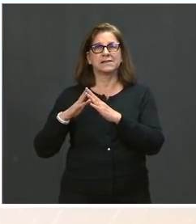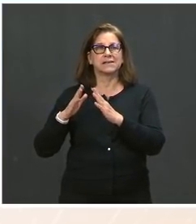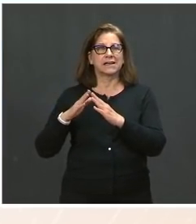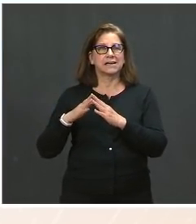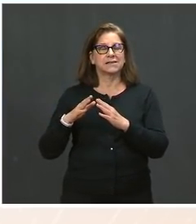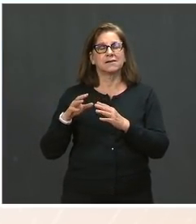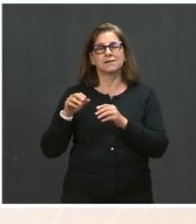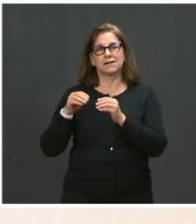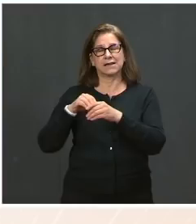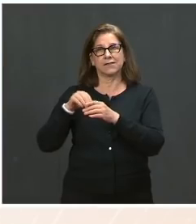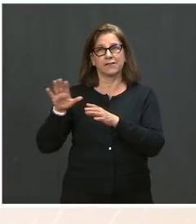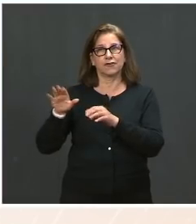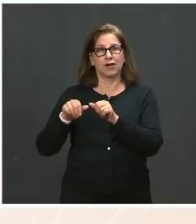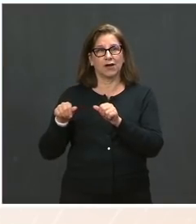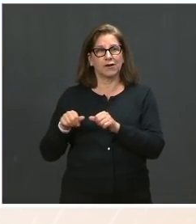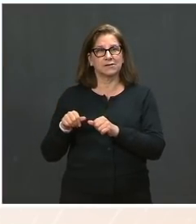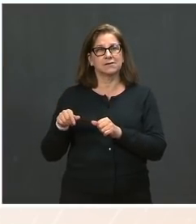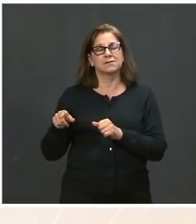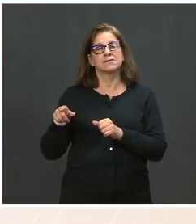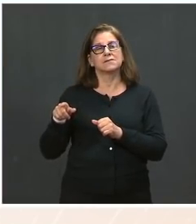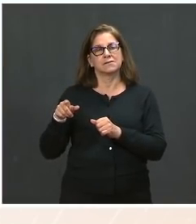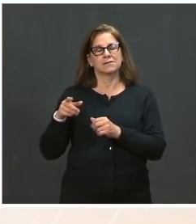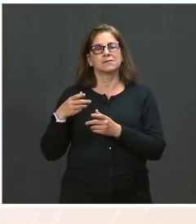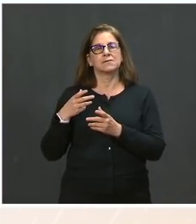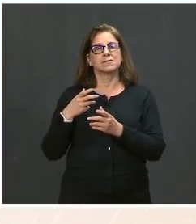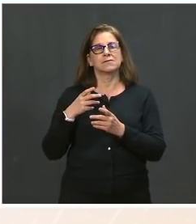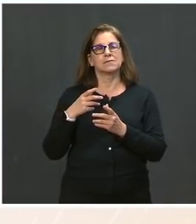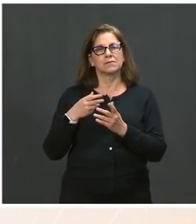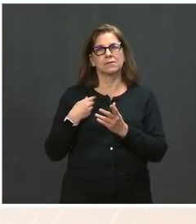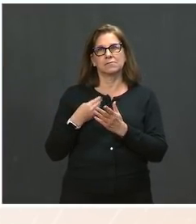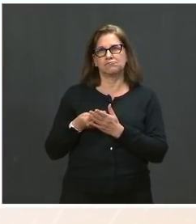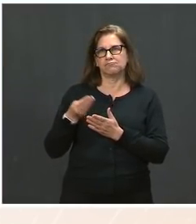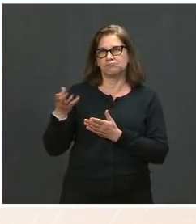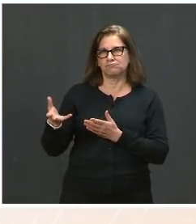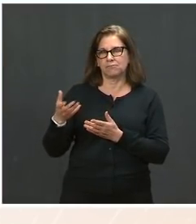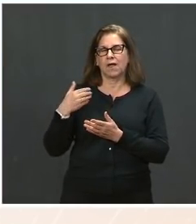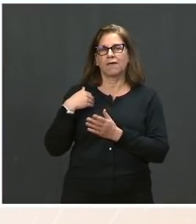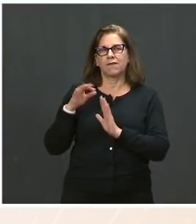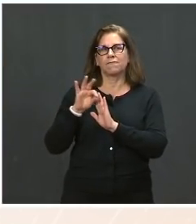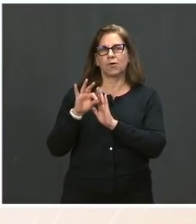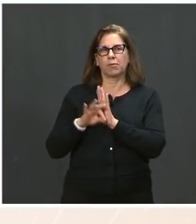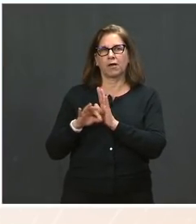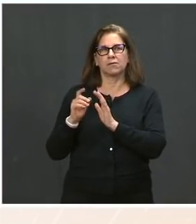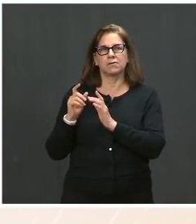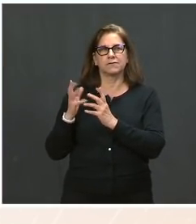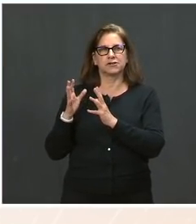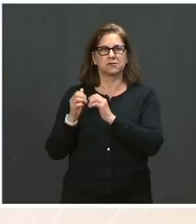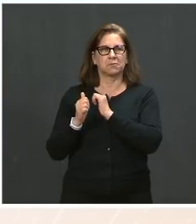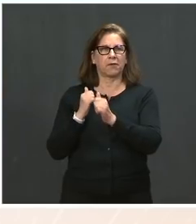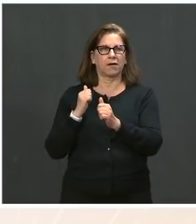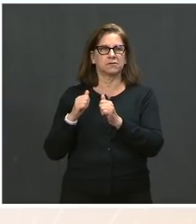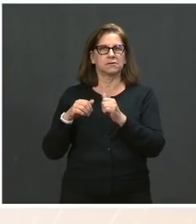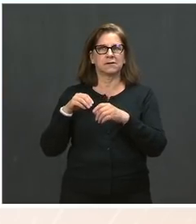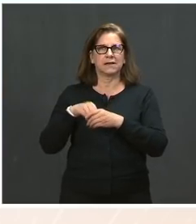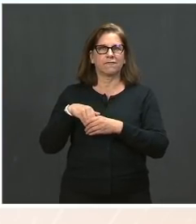funding flows through formula grants -- so with past infrastructure funding bills that have gone through Congress in the --